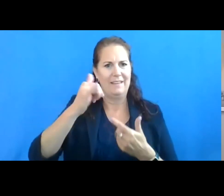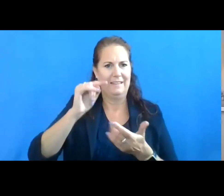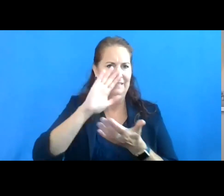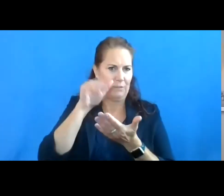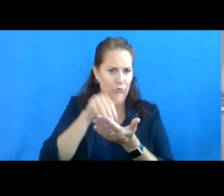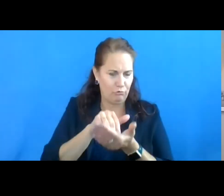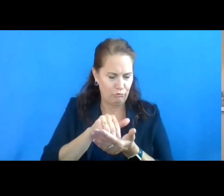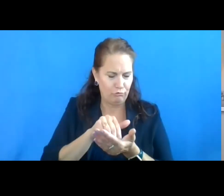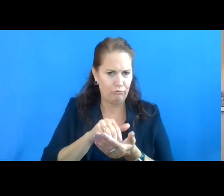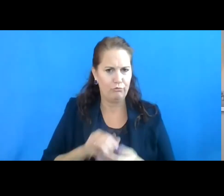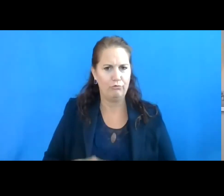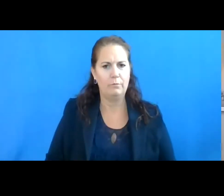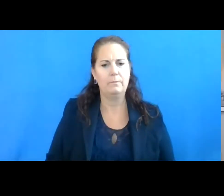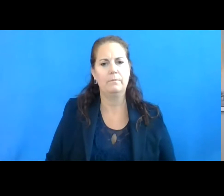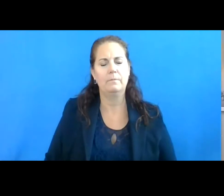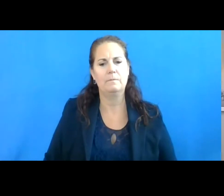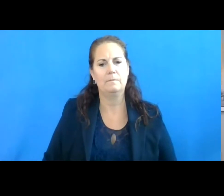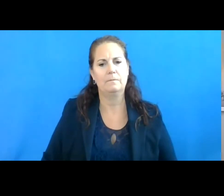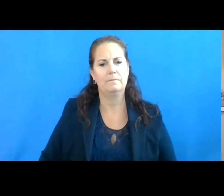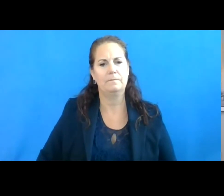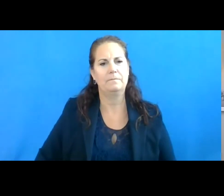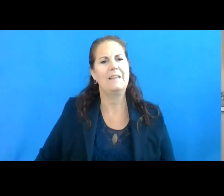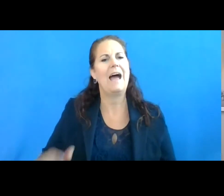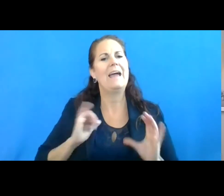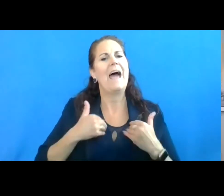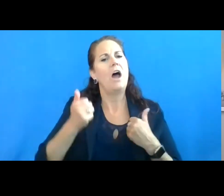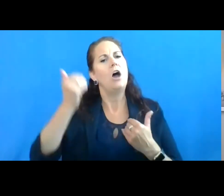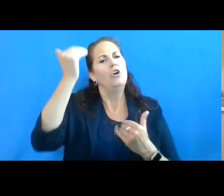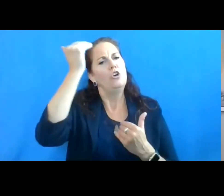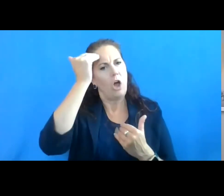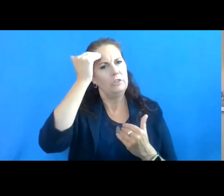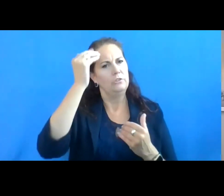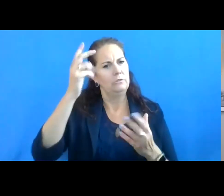It was a conscious learning there.